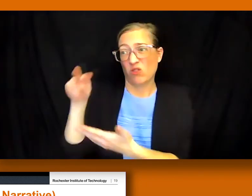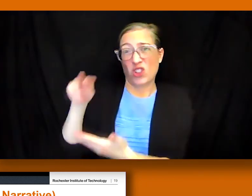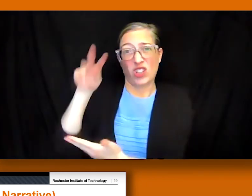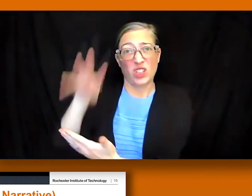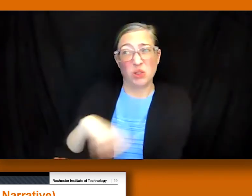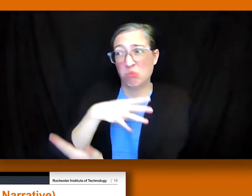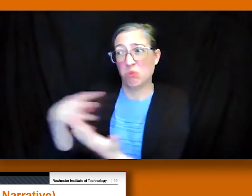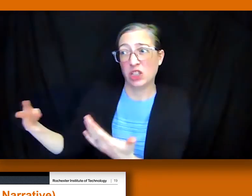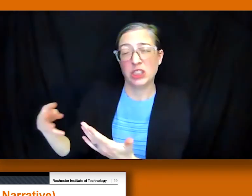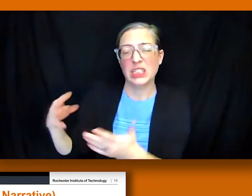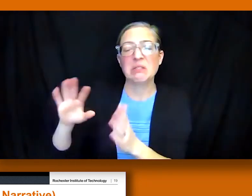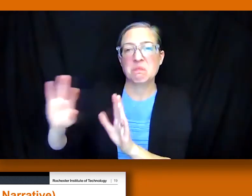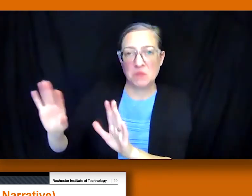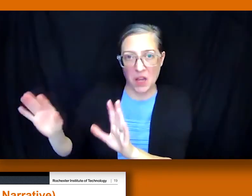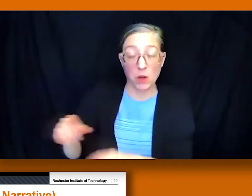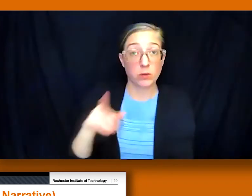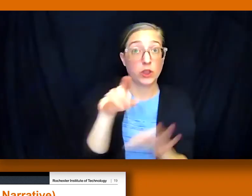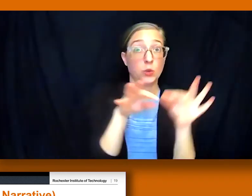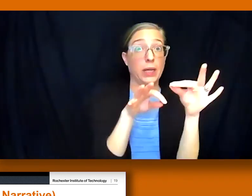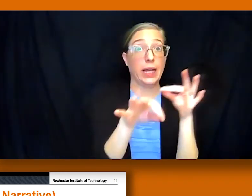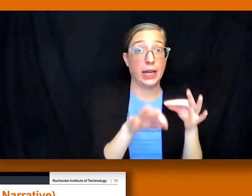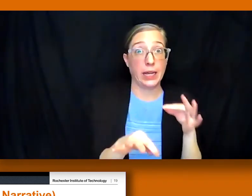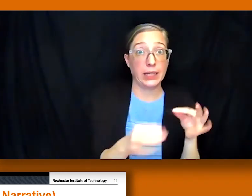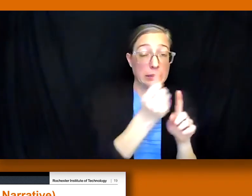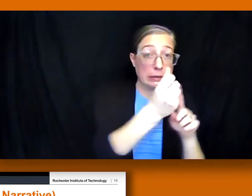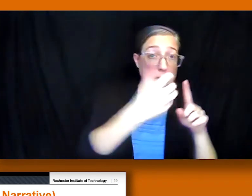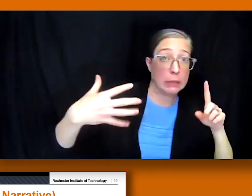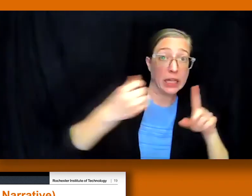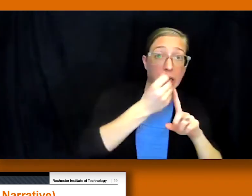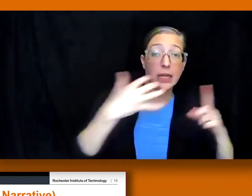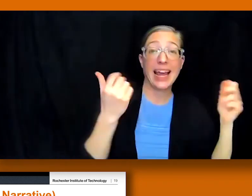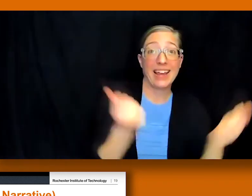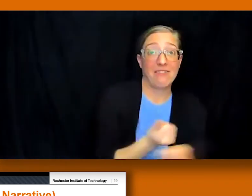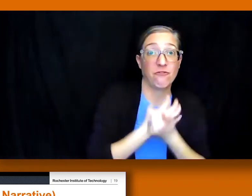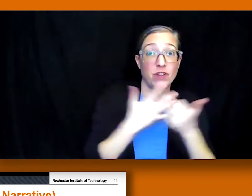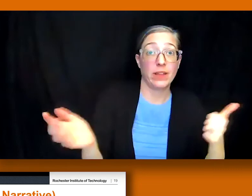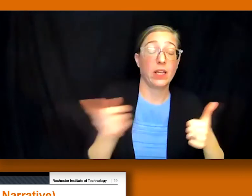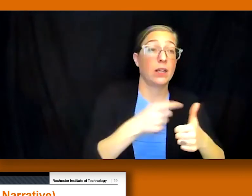every cost, as much detail as you can put in.